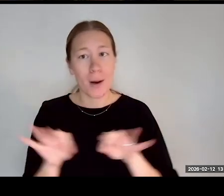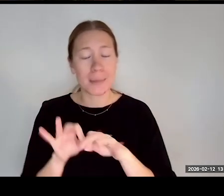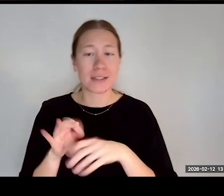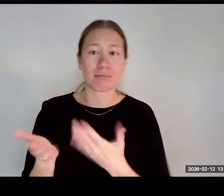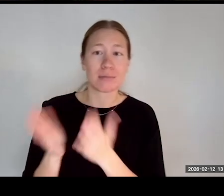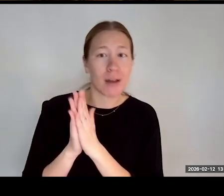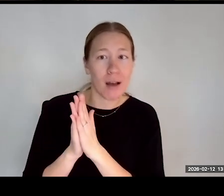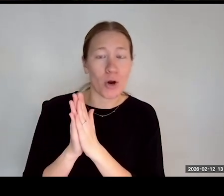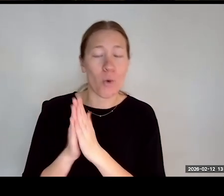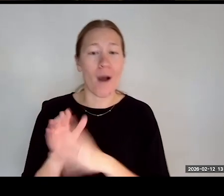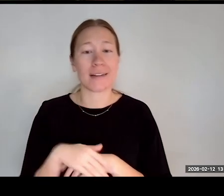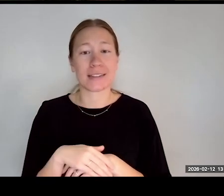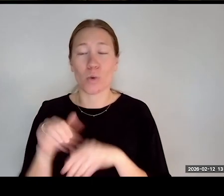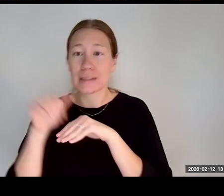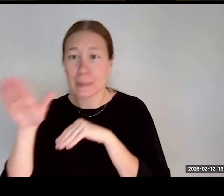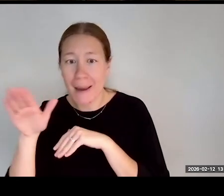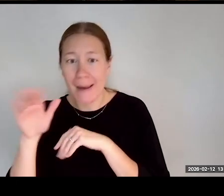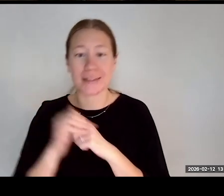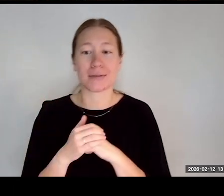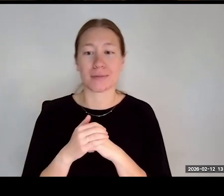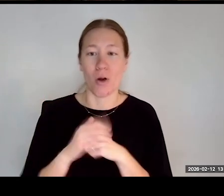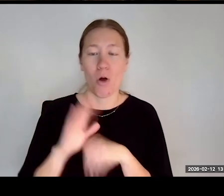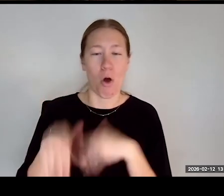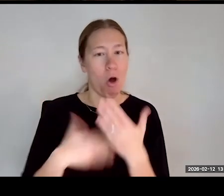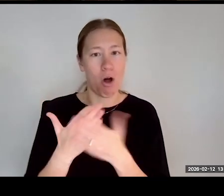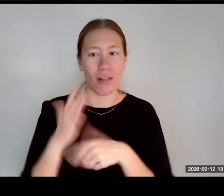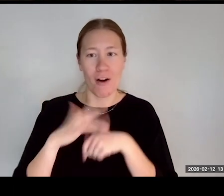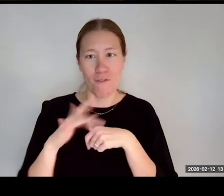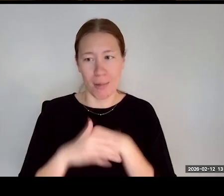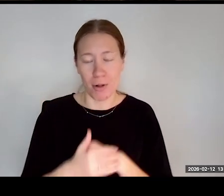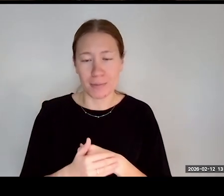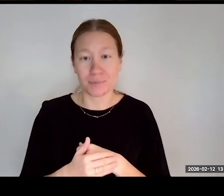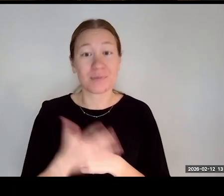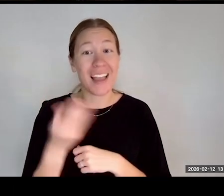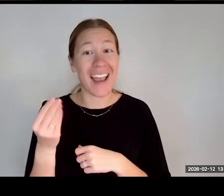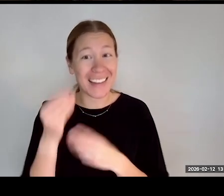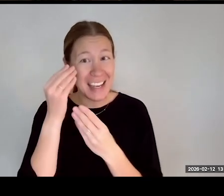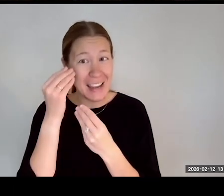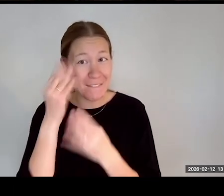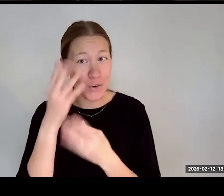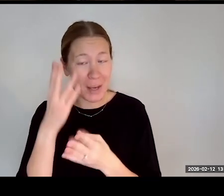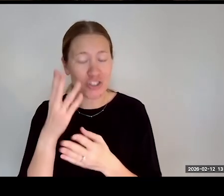to accessibility that you or other people encounter. And there's also information about how to voluntarily identify someone